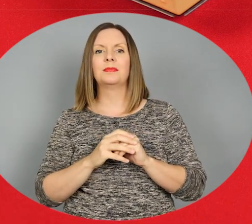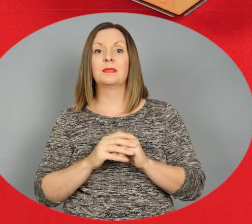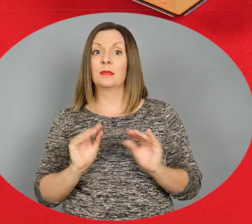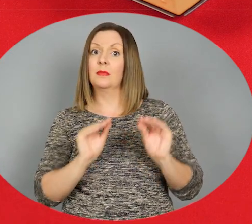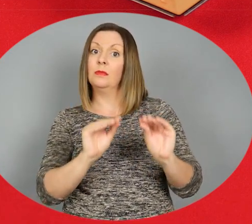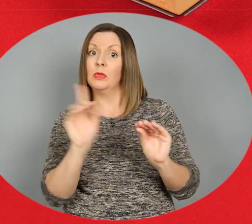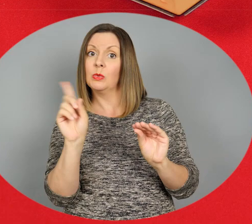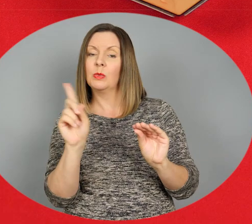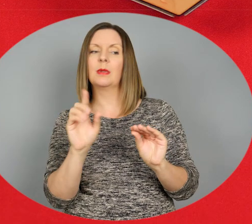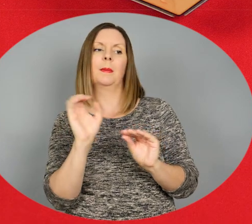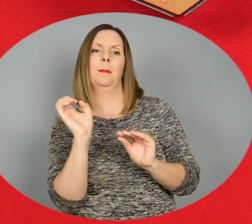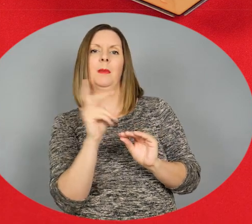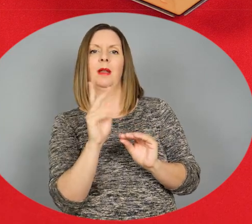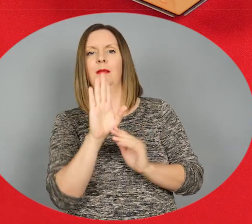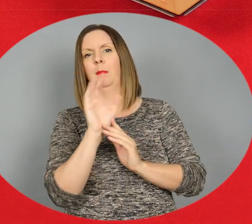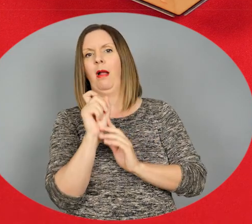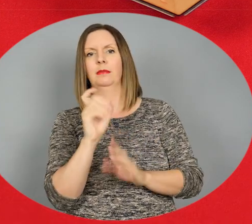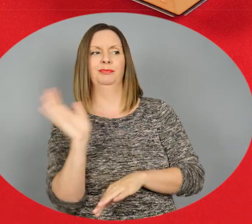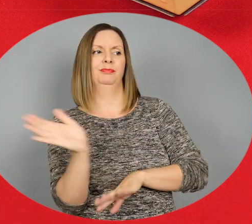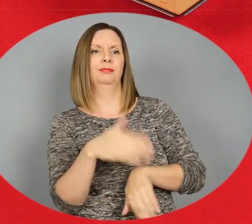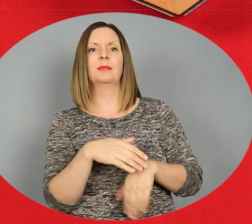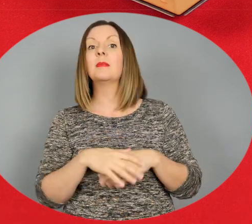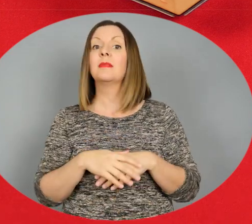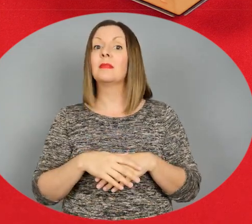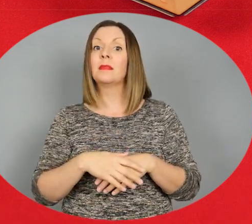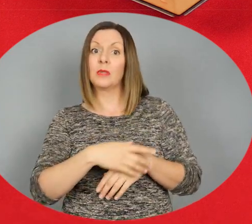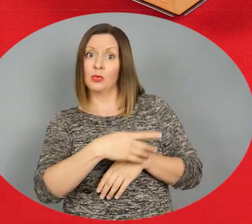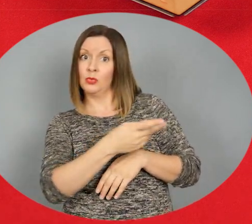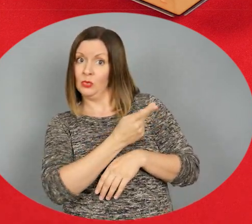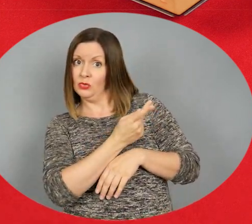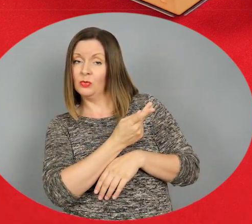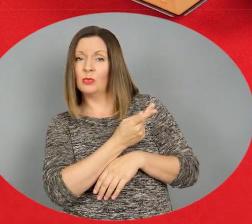return those cards to the box, they will not be given out. If cards show either of the